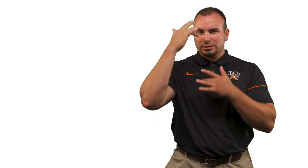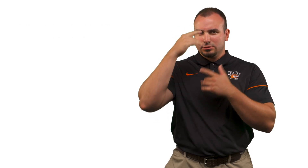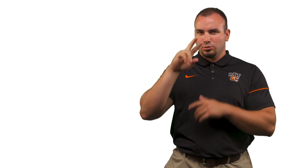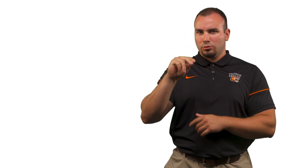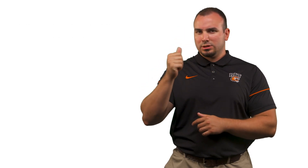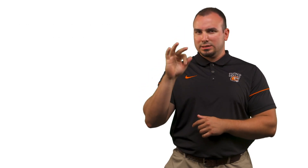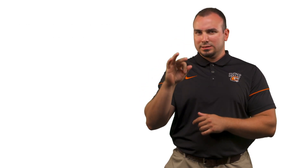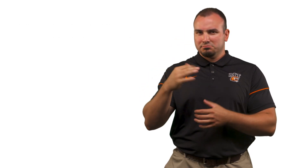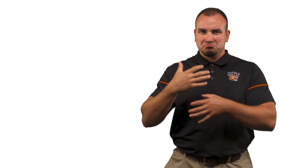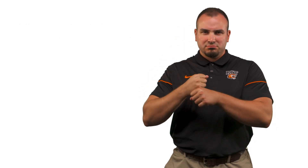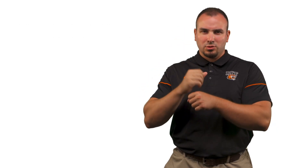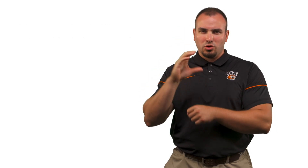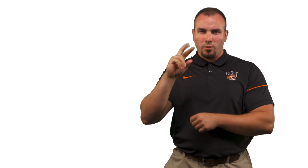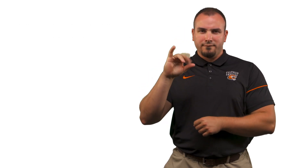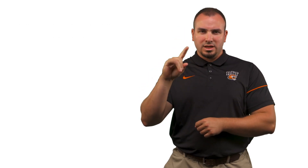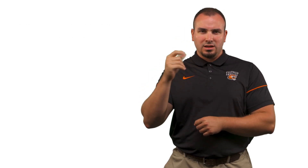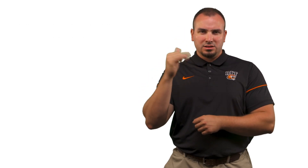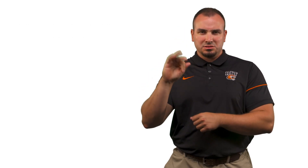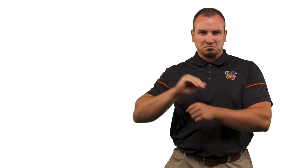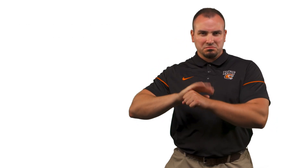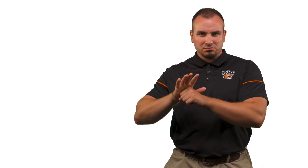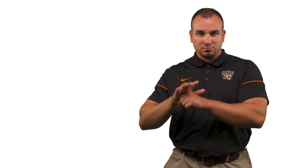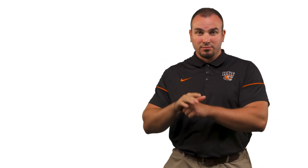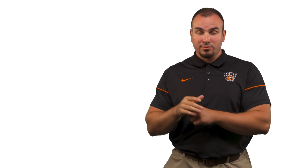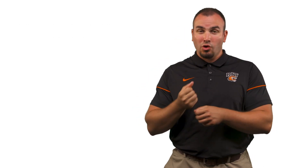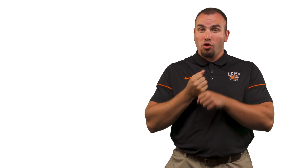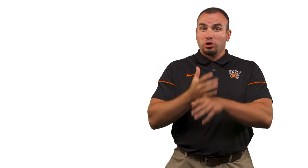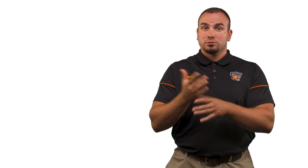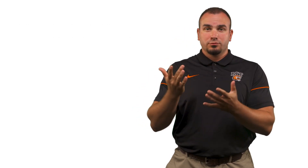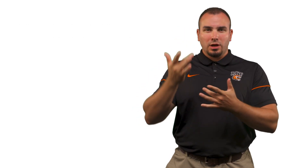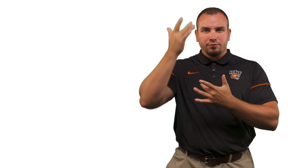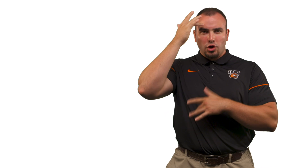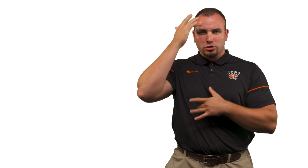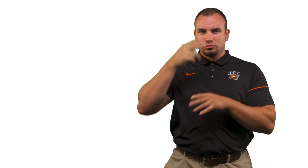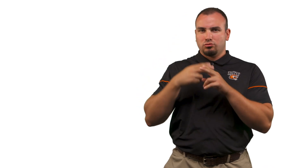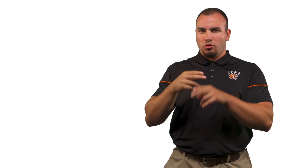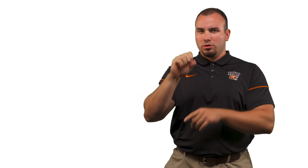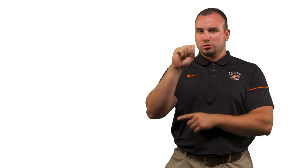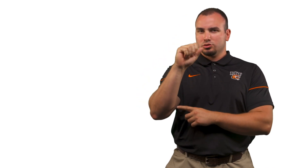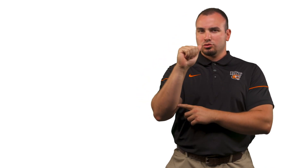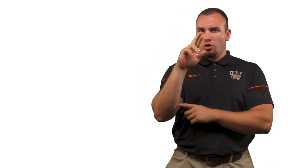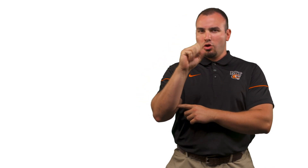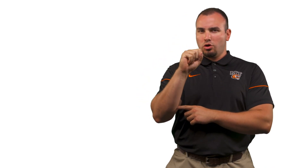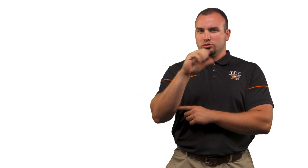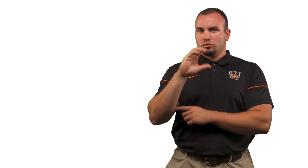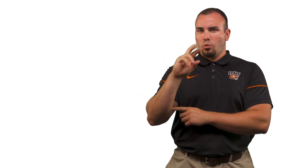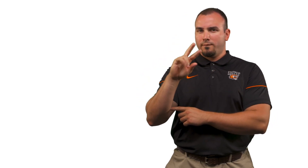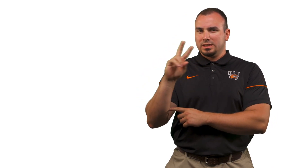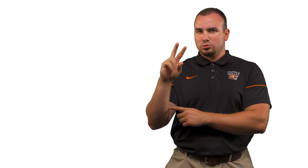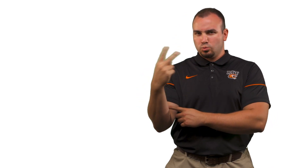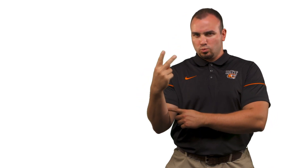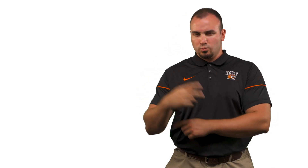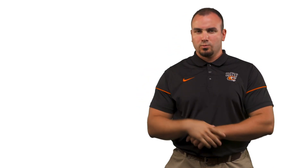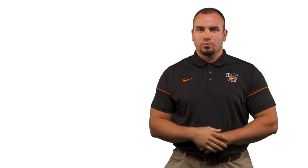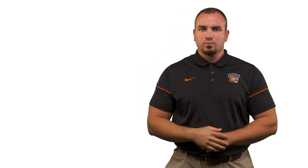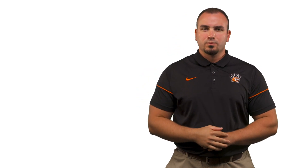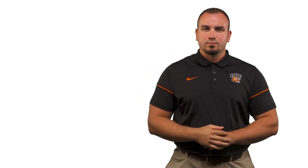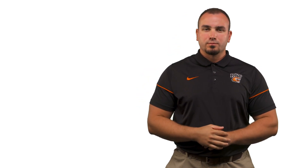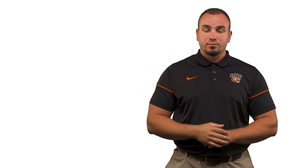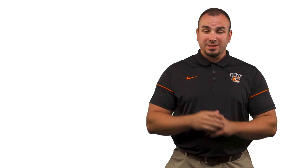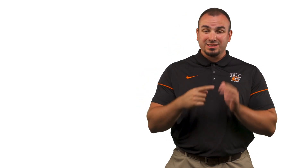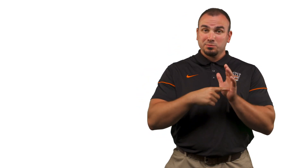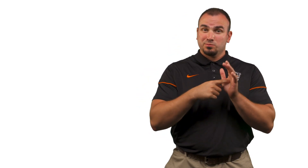Coronavirus disease 2019, or COVID-19, is caused by the virus SARS-CoV-2.